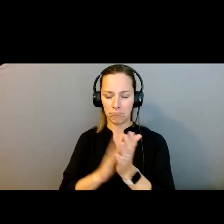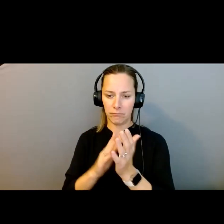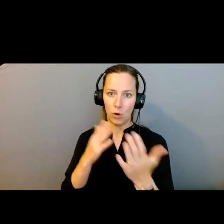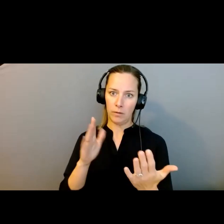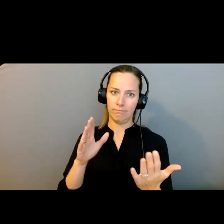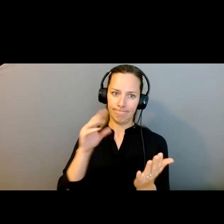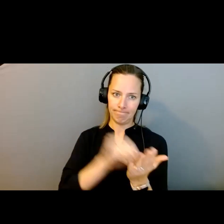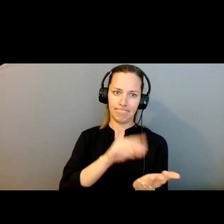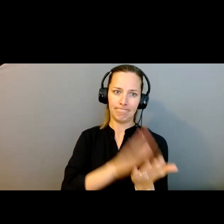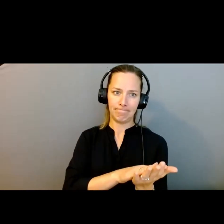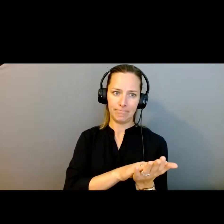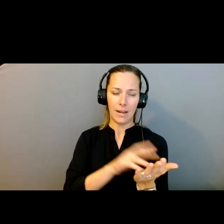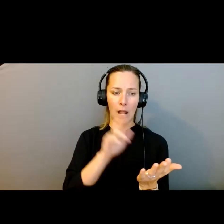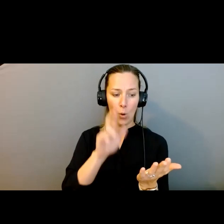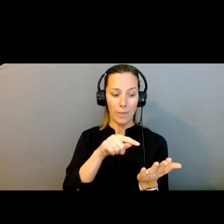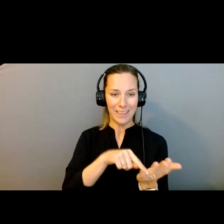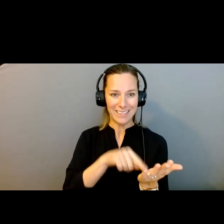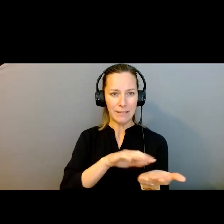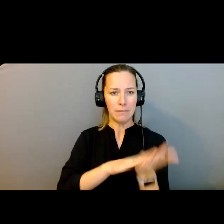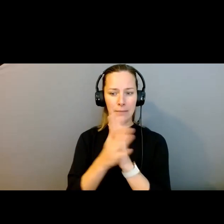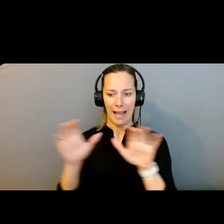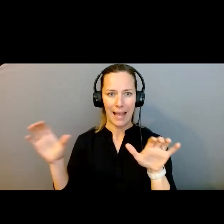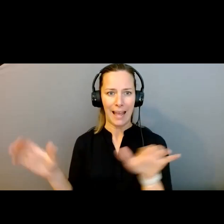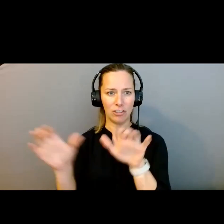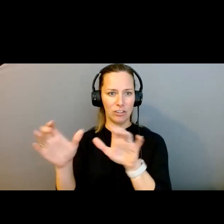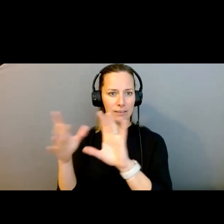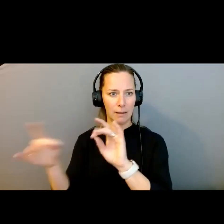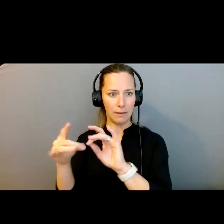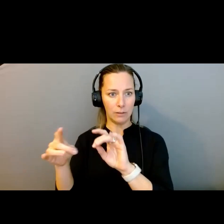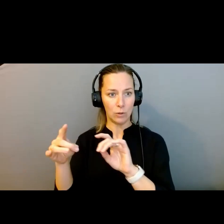I’m hoping that it gets into an action statement that those who are dealing with this every day,